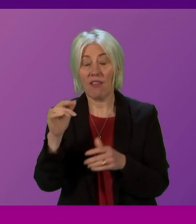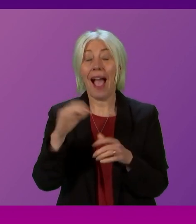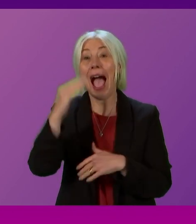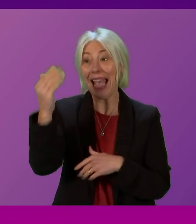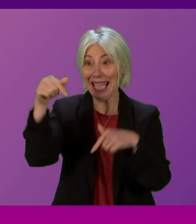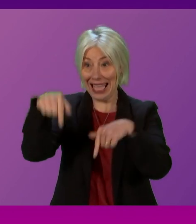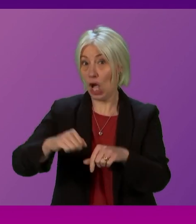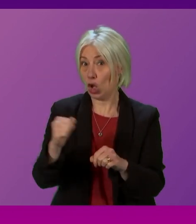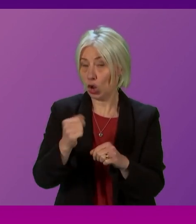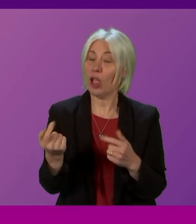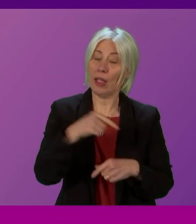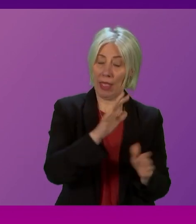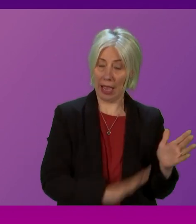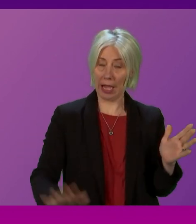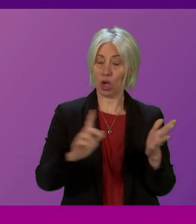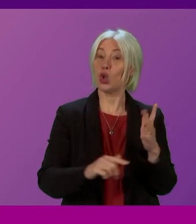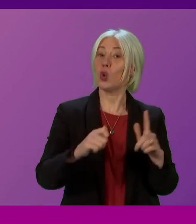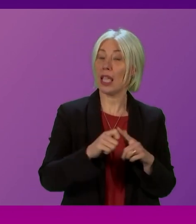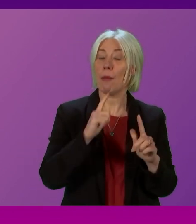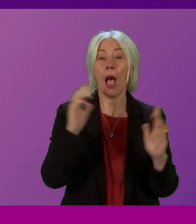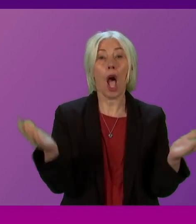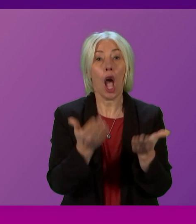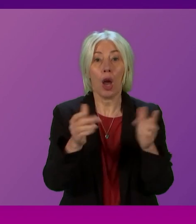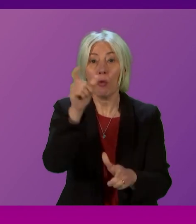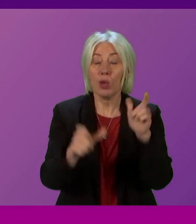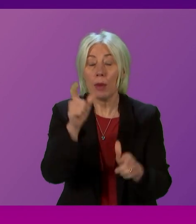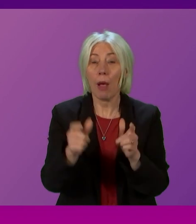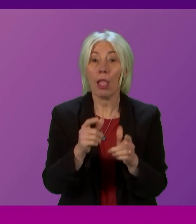We will continue to work hard to encourage everybody who is eligible for a vaccine to